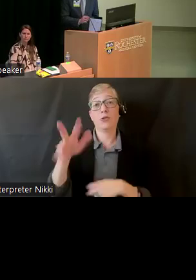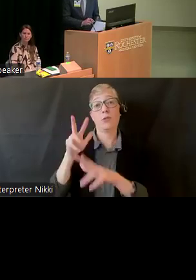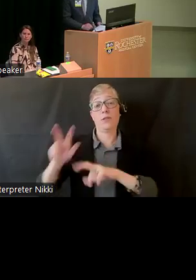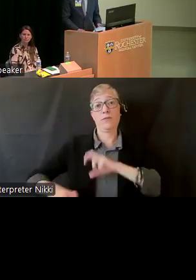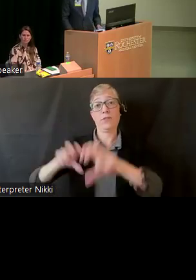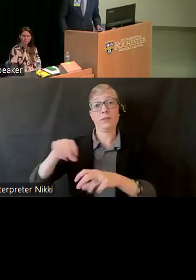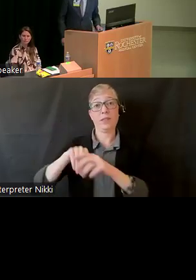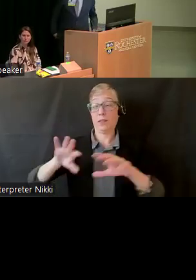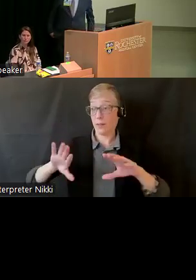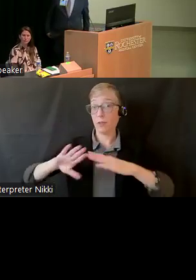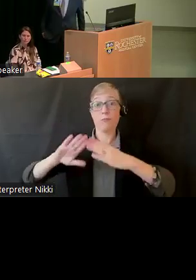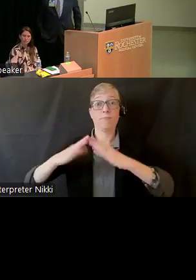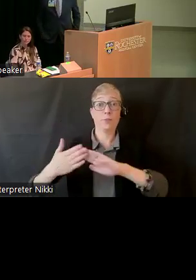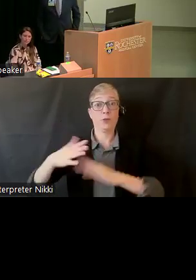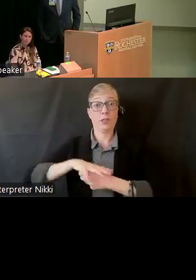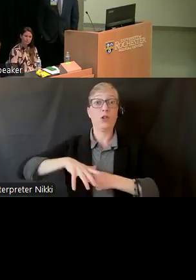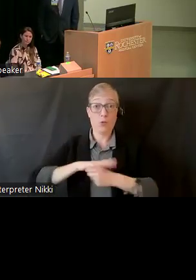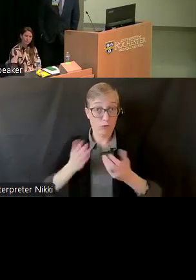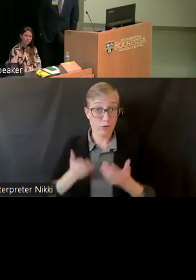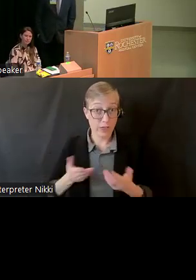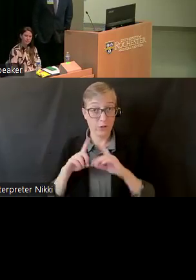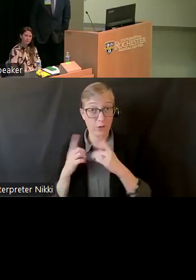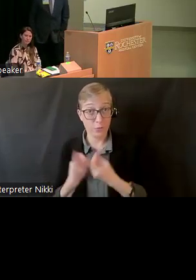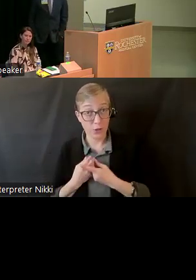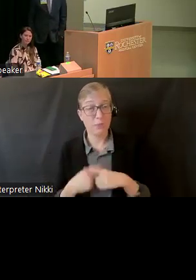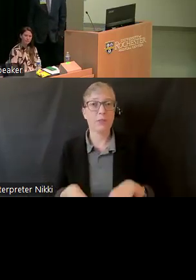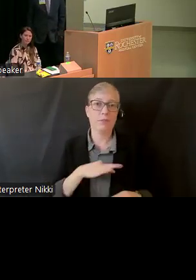community here in the department of psychiatry at the staff and faculty levels but as well as